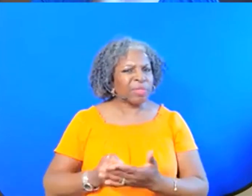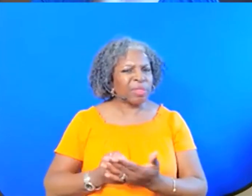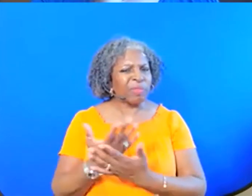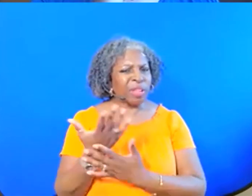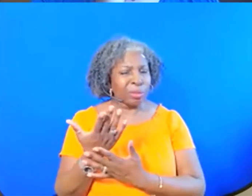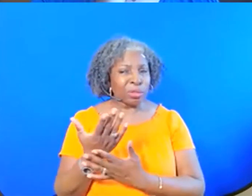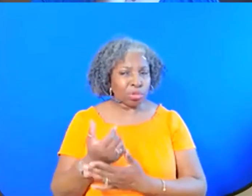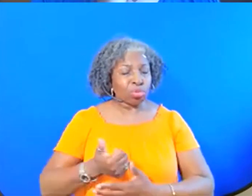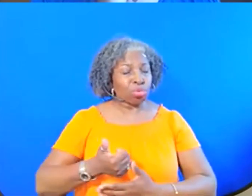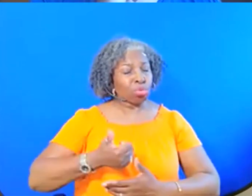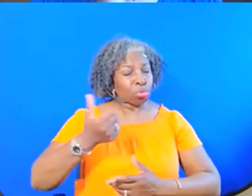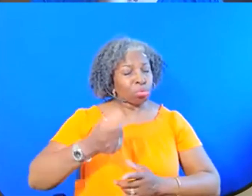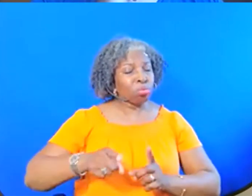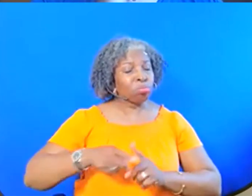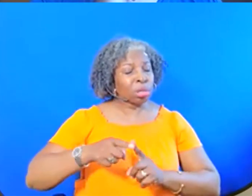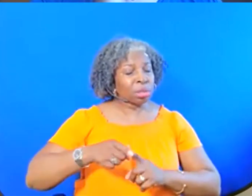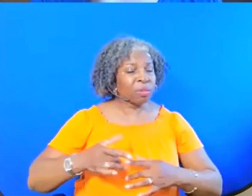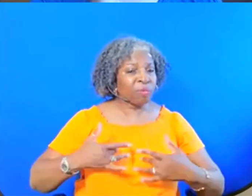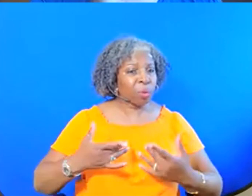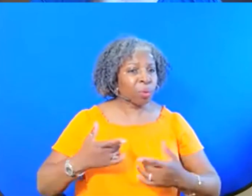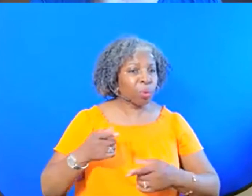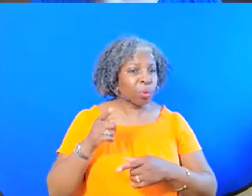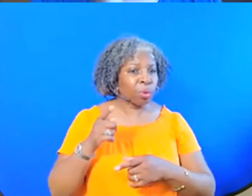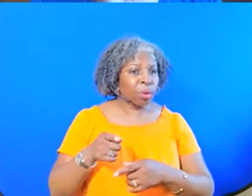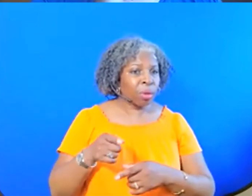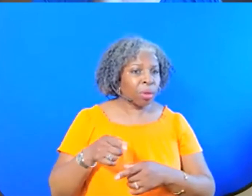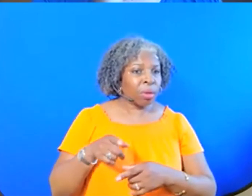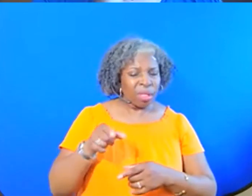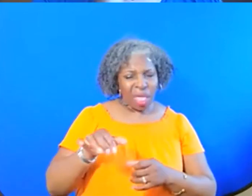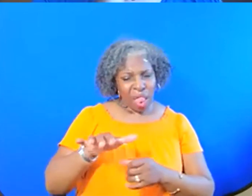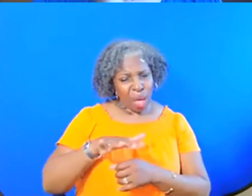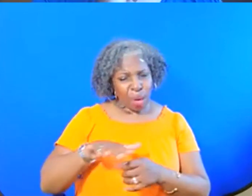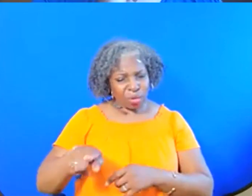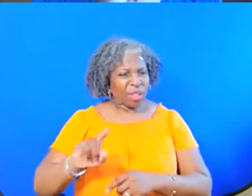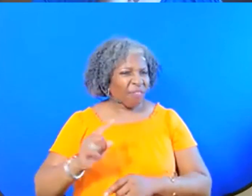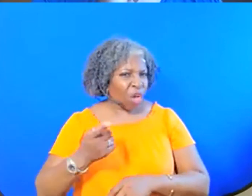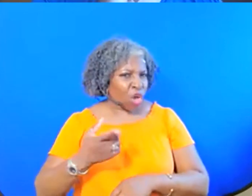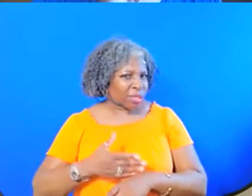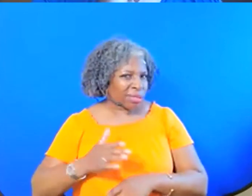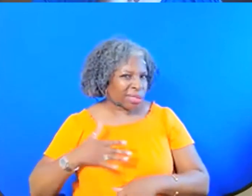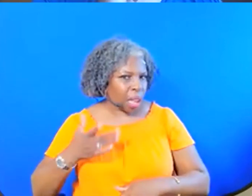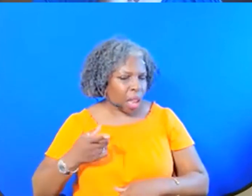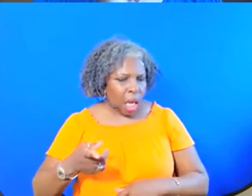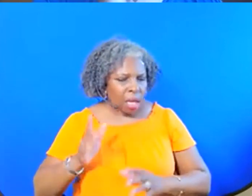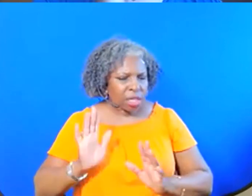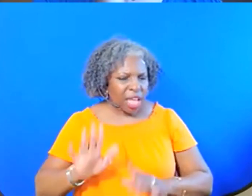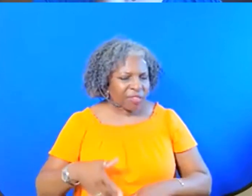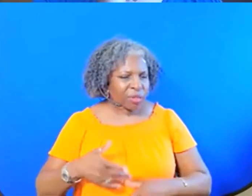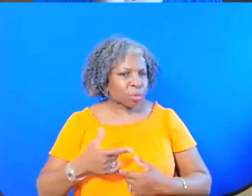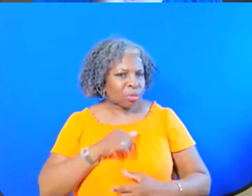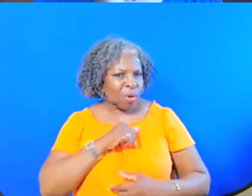it had a pretty negative face with the locals when we got there. And so, you have to be honest, that that's part of what you're taking part in.